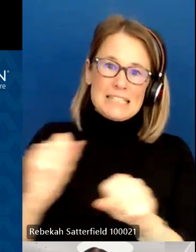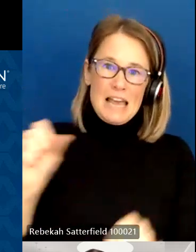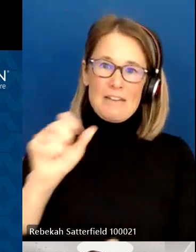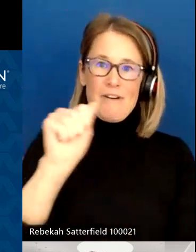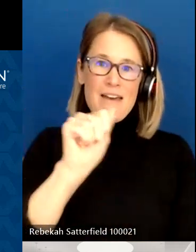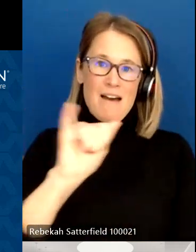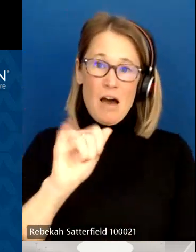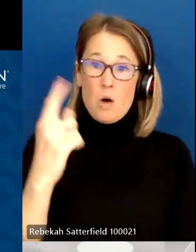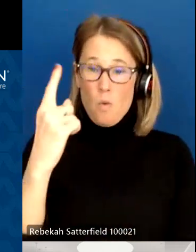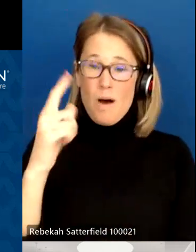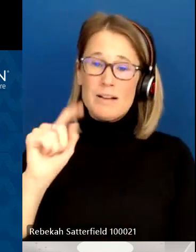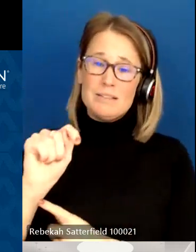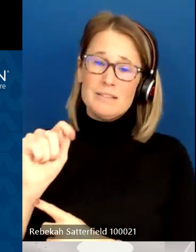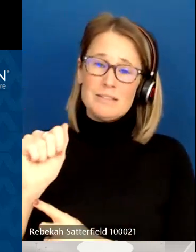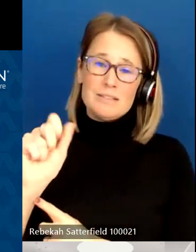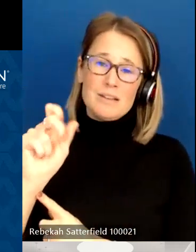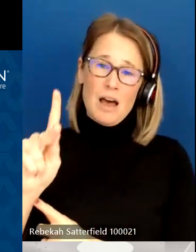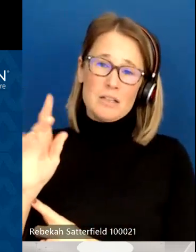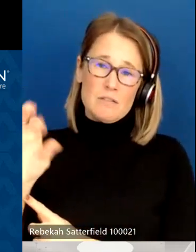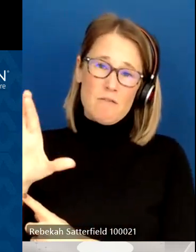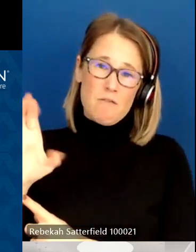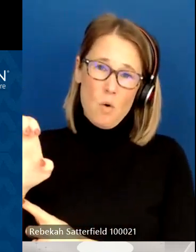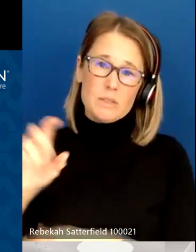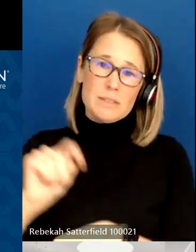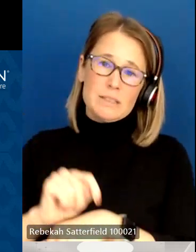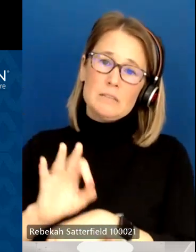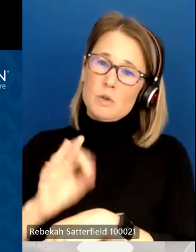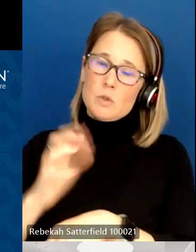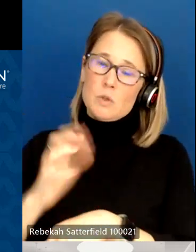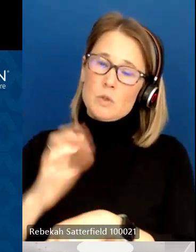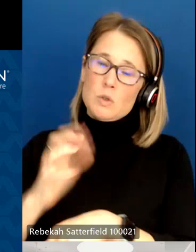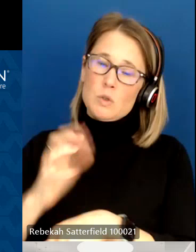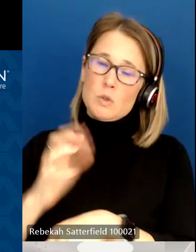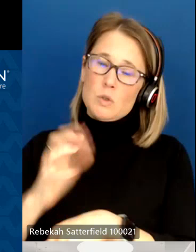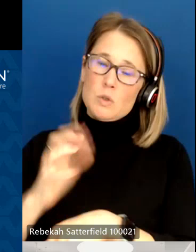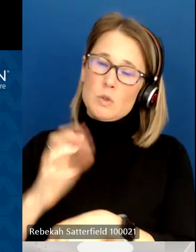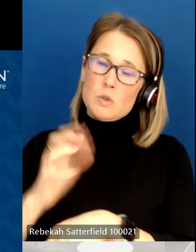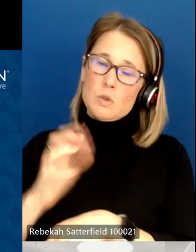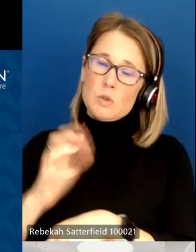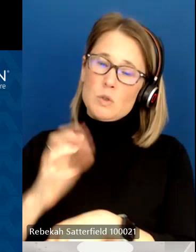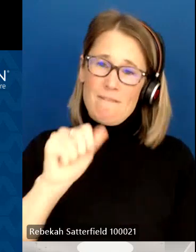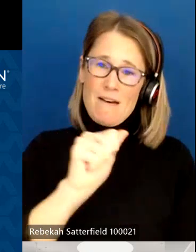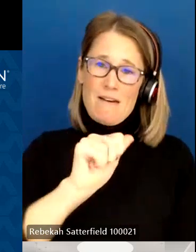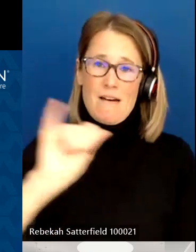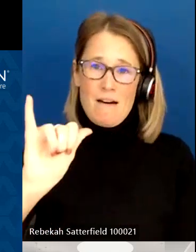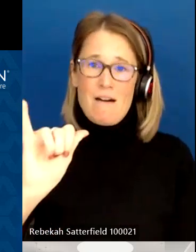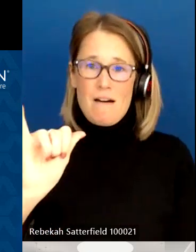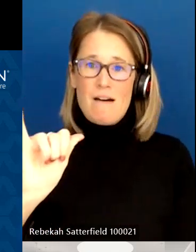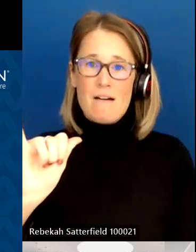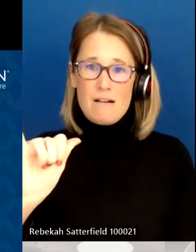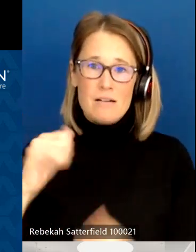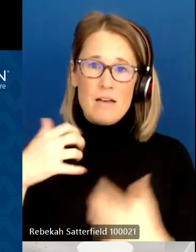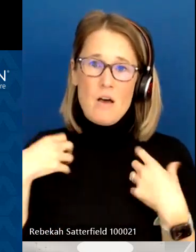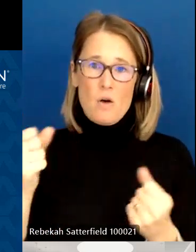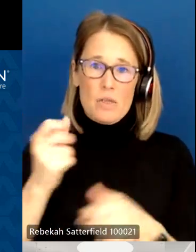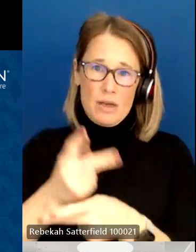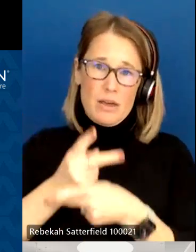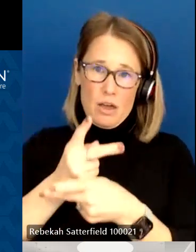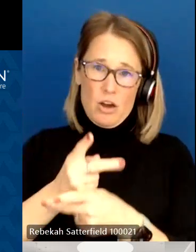that has really focused on uh creating a safe AI within Healthcare specifically focused on language